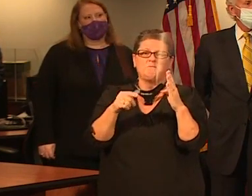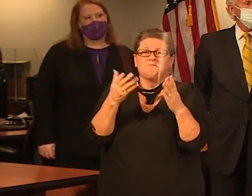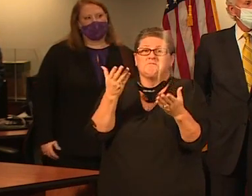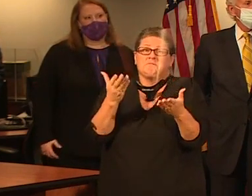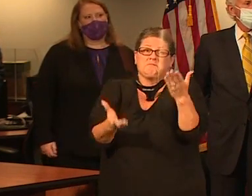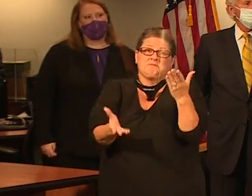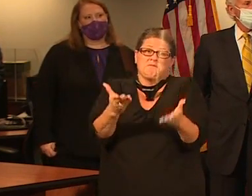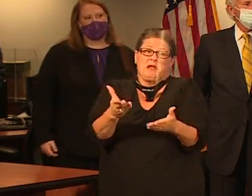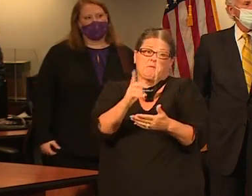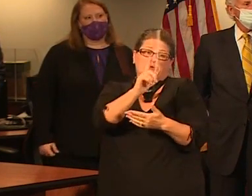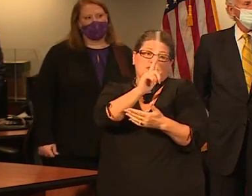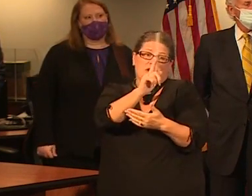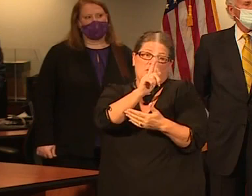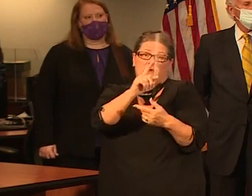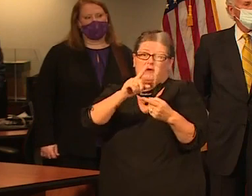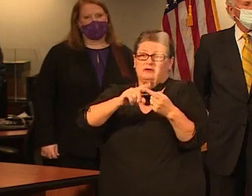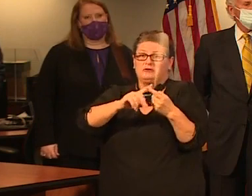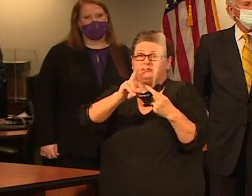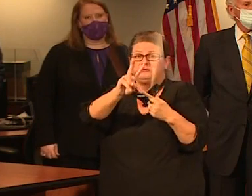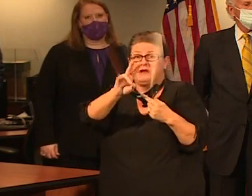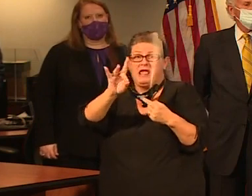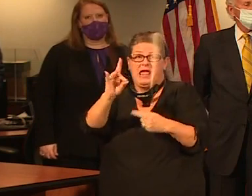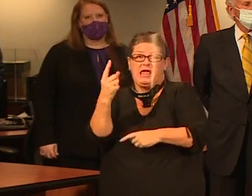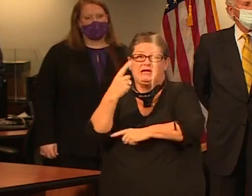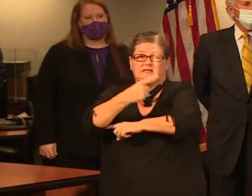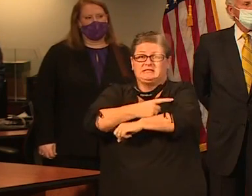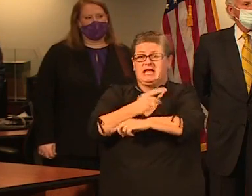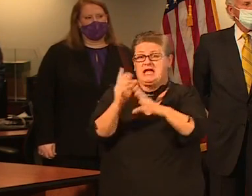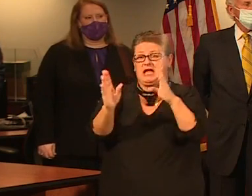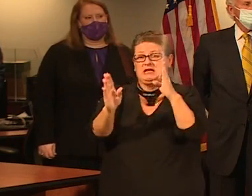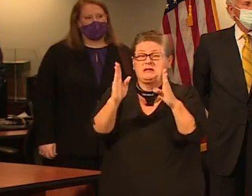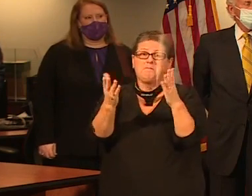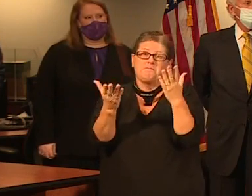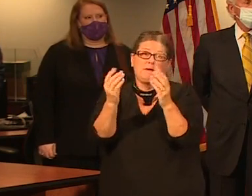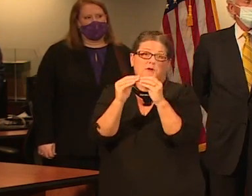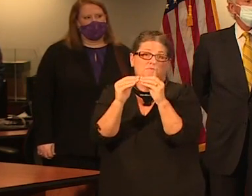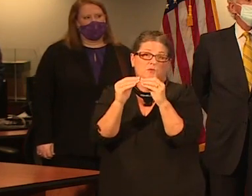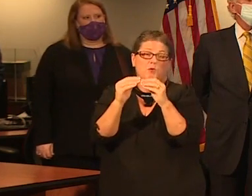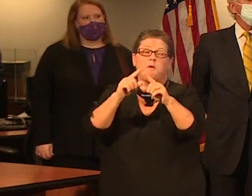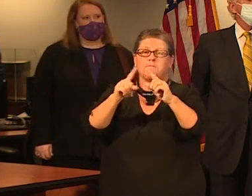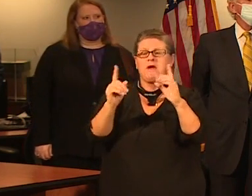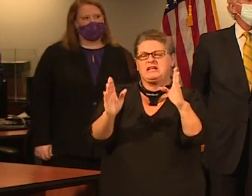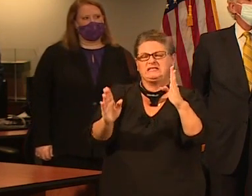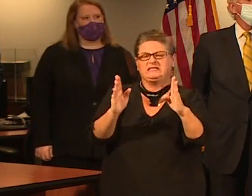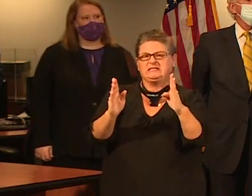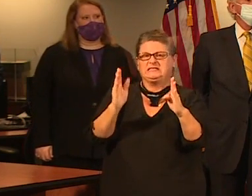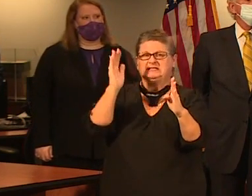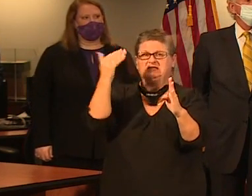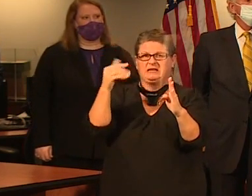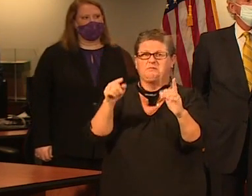HOWEVER, ASSUMPTIONS ARE WE CAN BE LOOKING AT 21 TO 28 DAYS, OR EVEN LONGER.